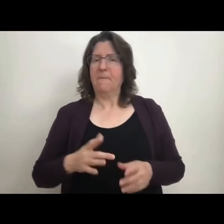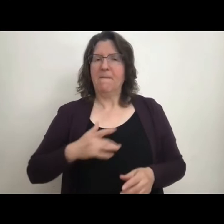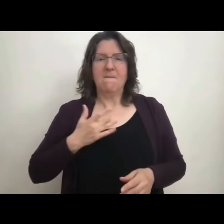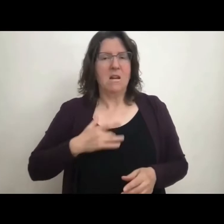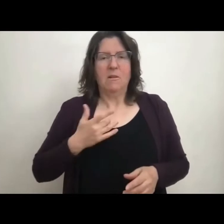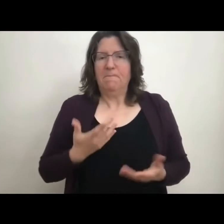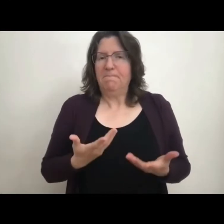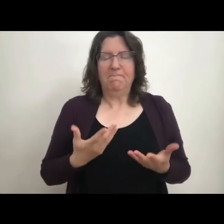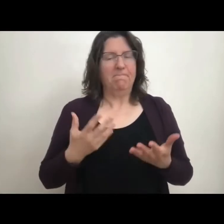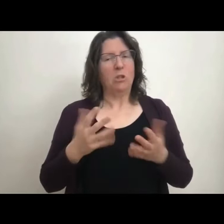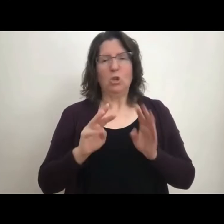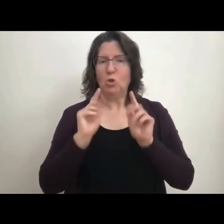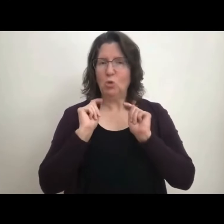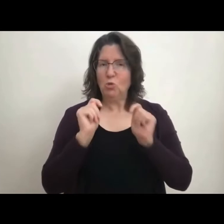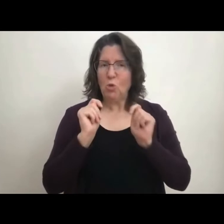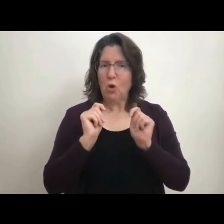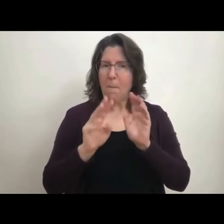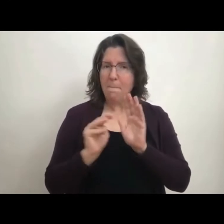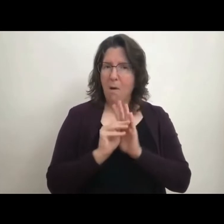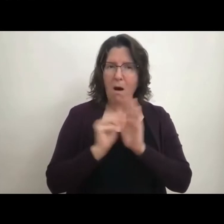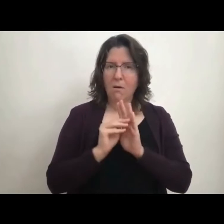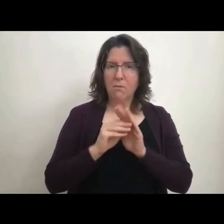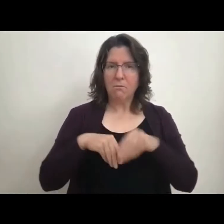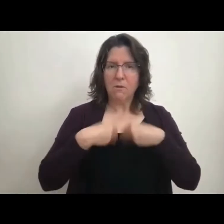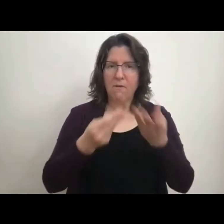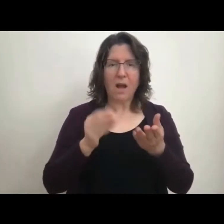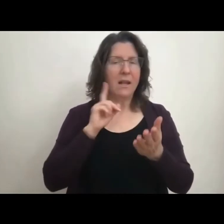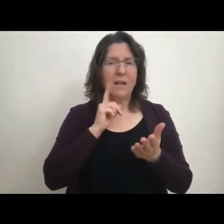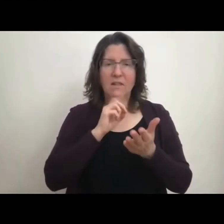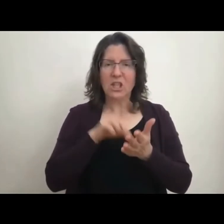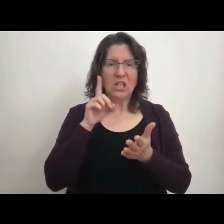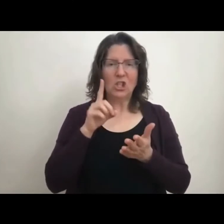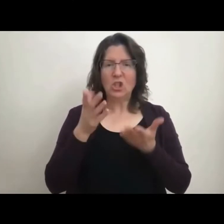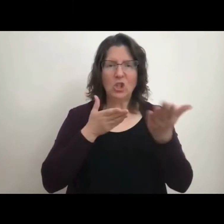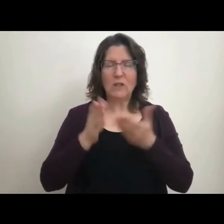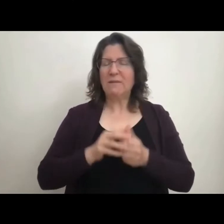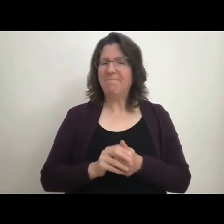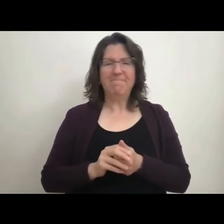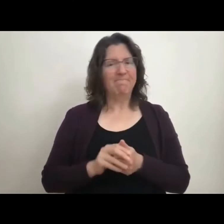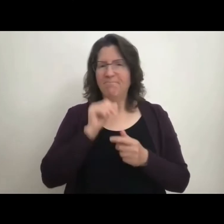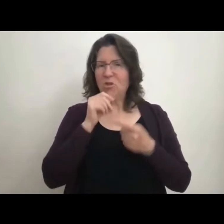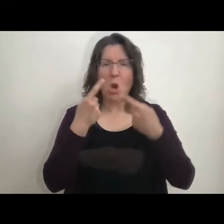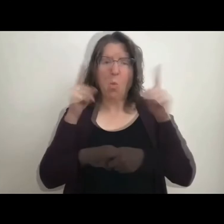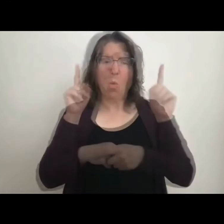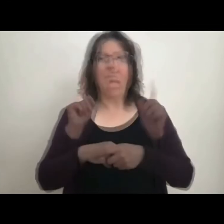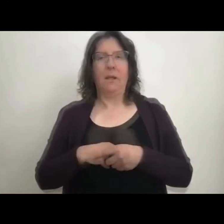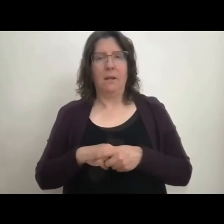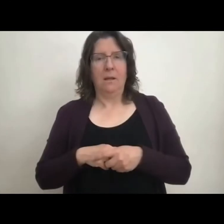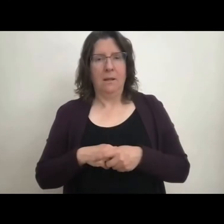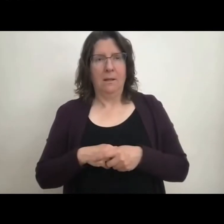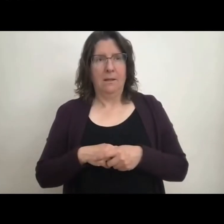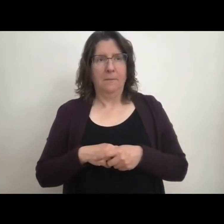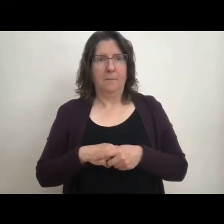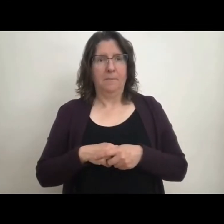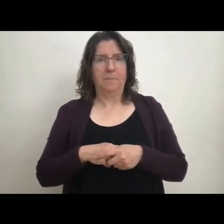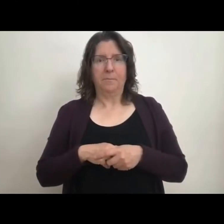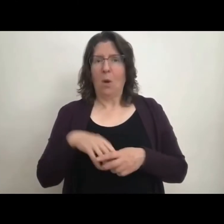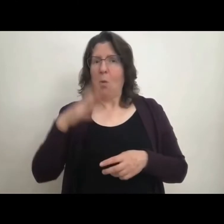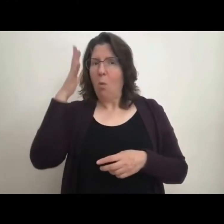I couldn't help shake the sense that this 'tutoring model' for supporting these kids was just not working.